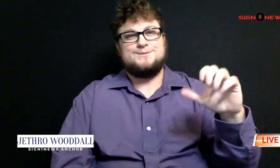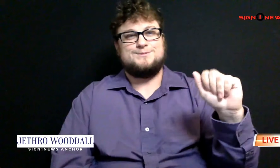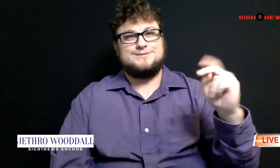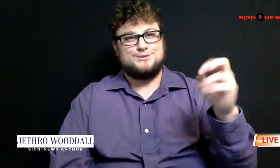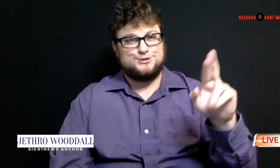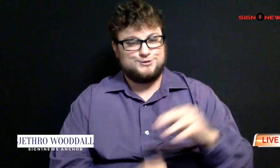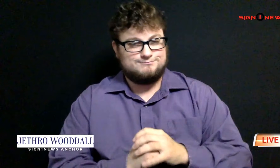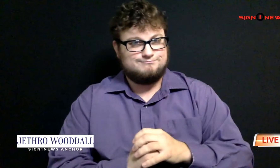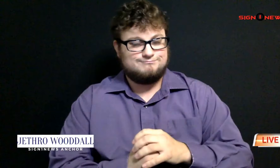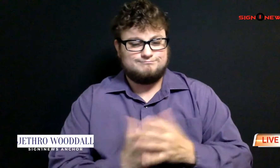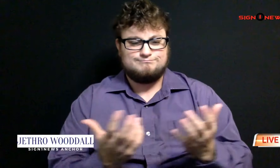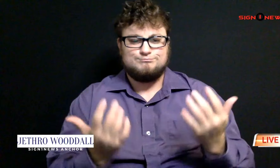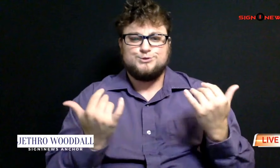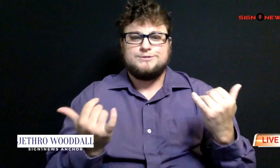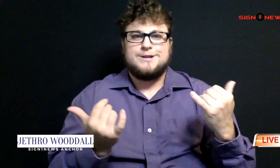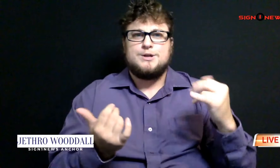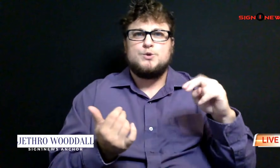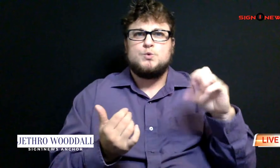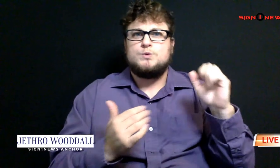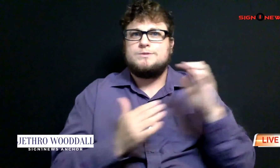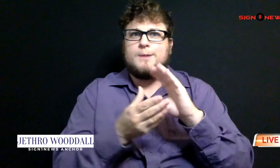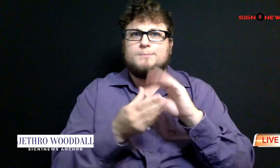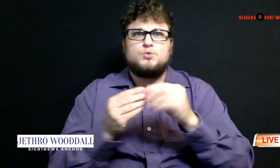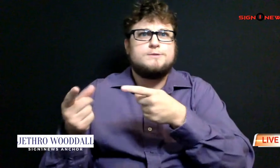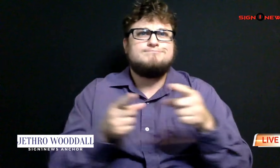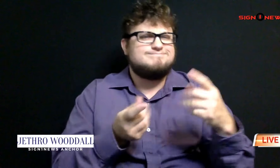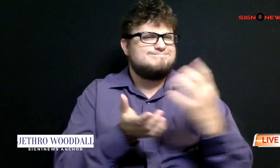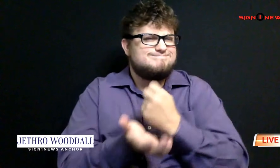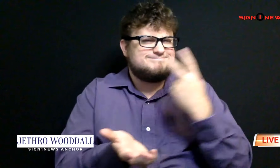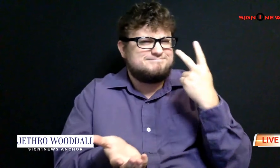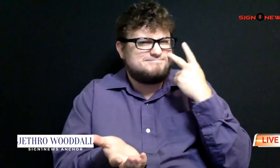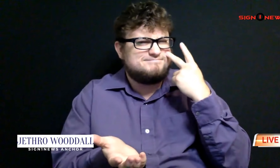hello everyone i'm sign one news anchor jethro woodall jethro woodall here's a quick look at the top trending